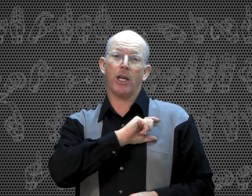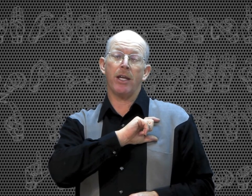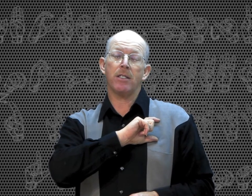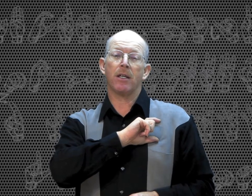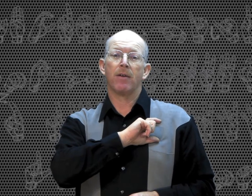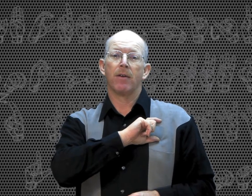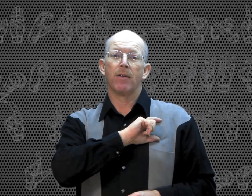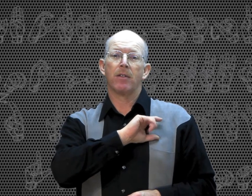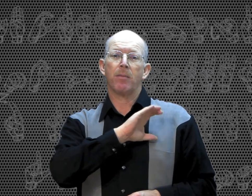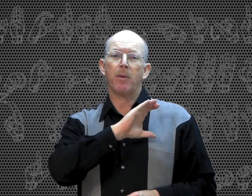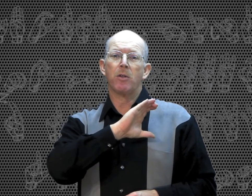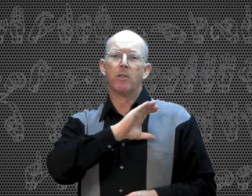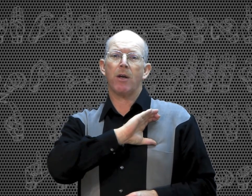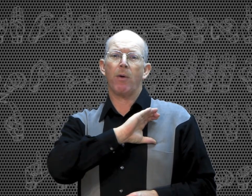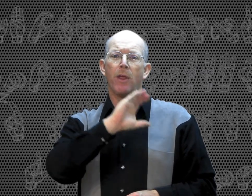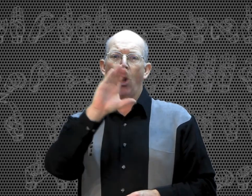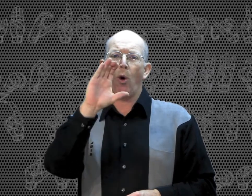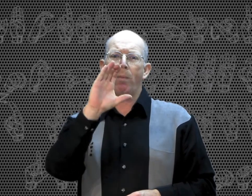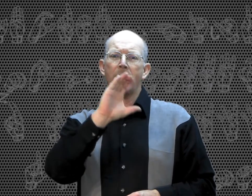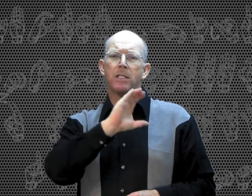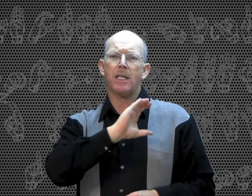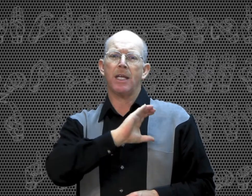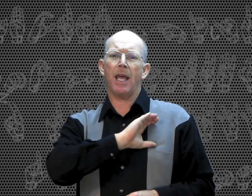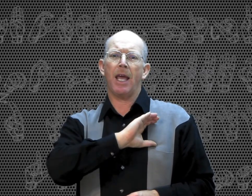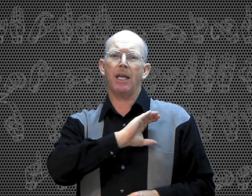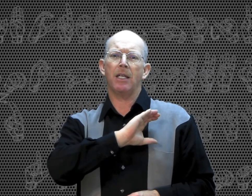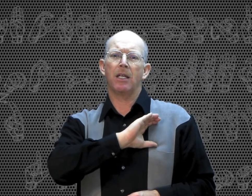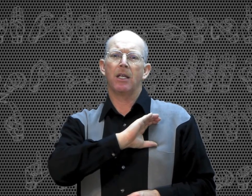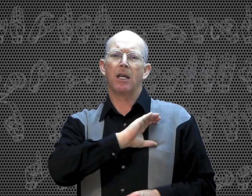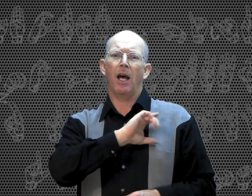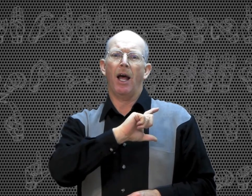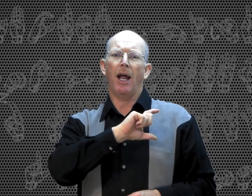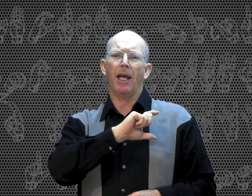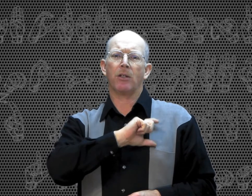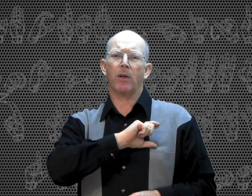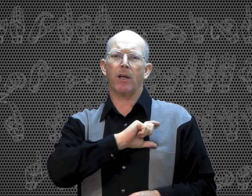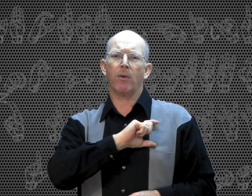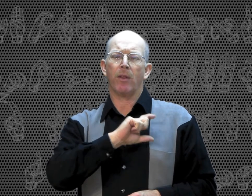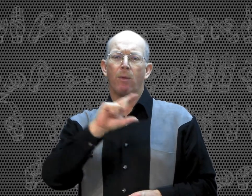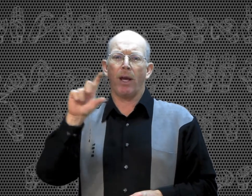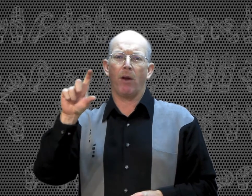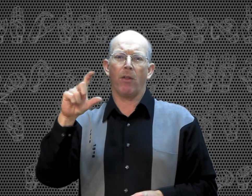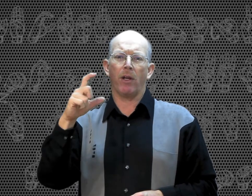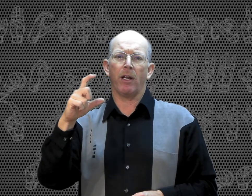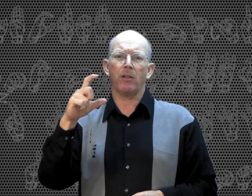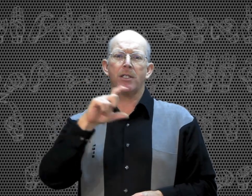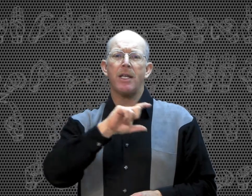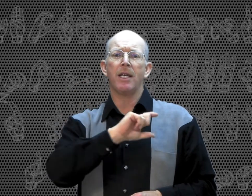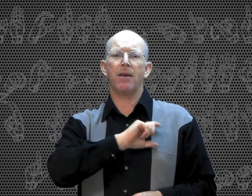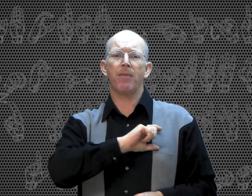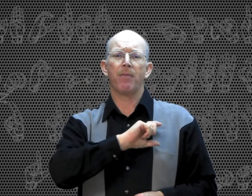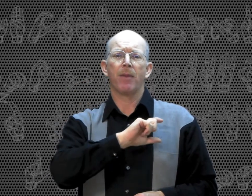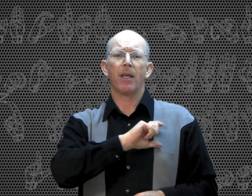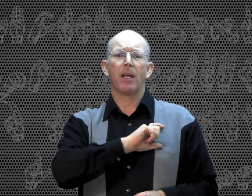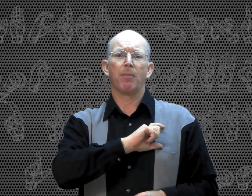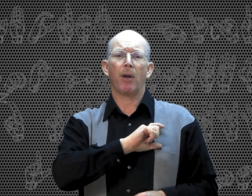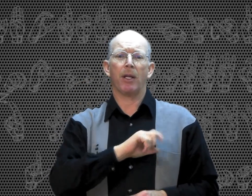Sometimes you will see it with the open C hand. I like doing it with what I call the little C.